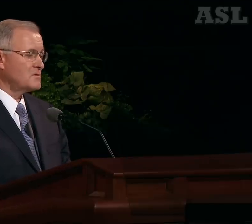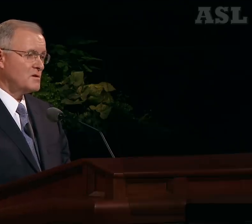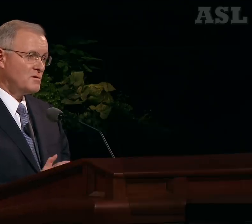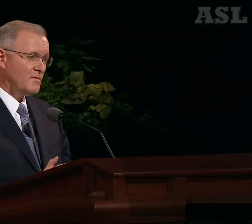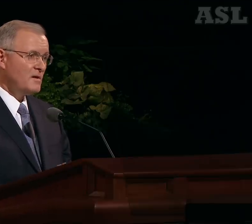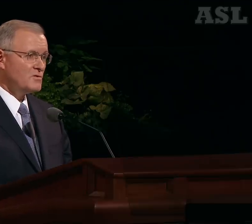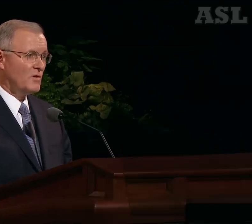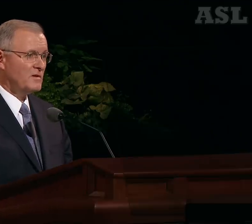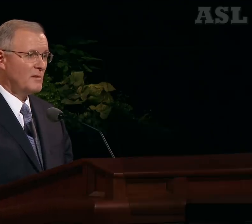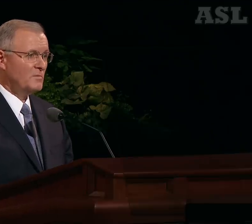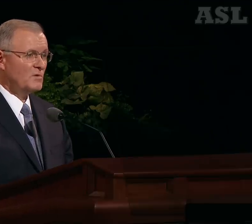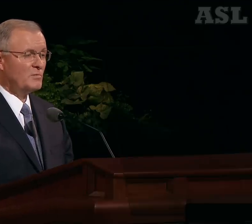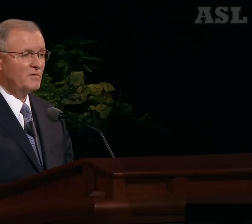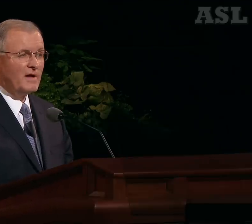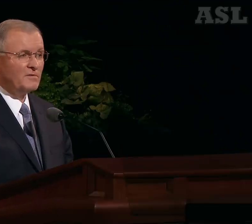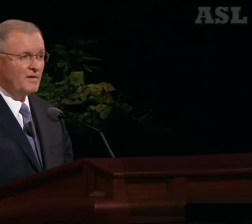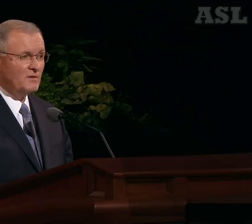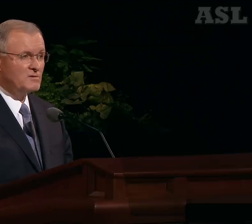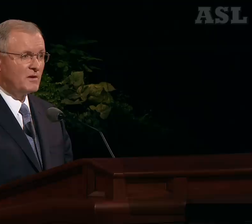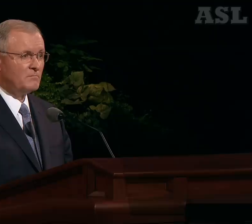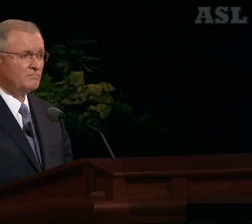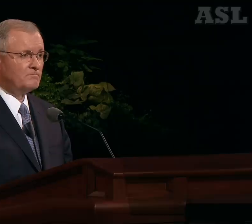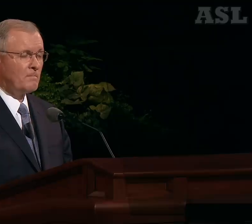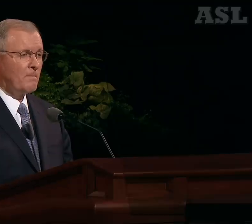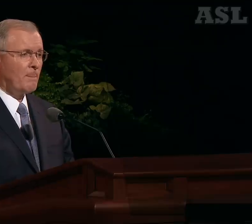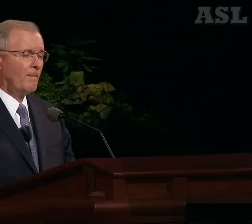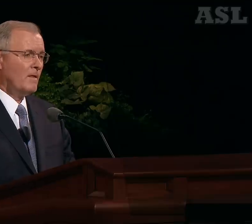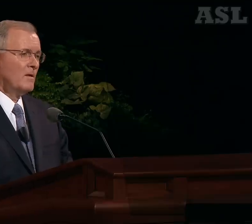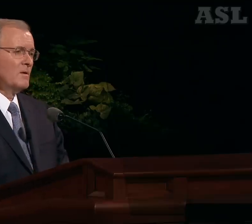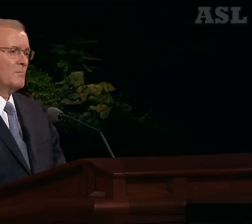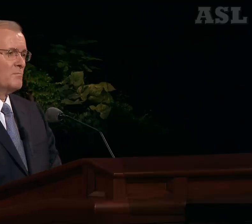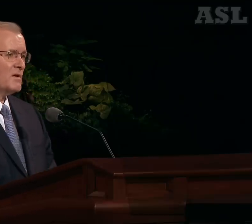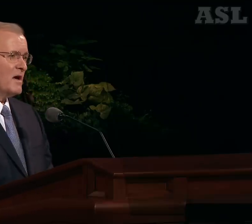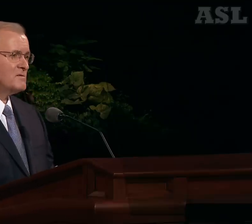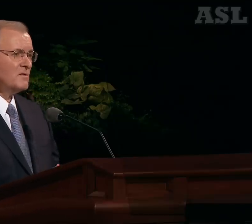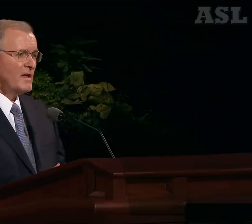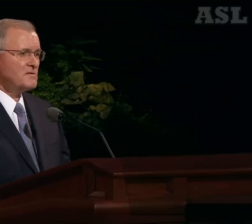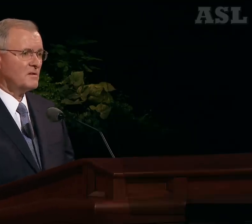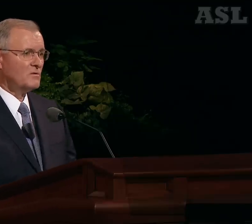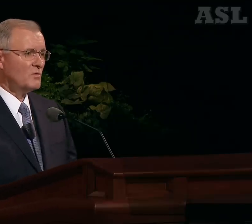OF HER DAUGHTER.